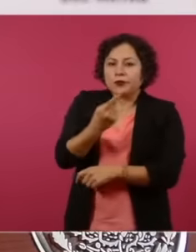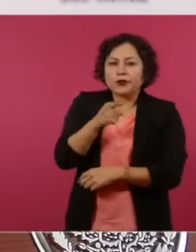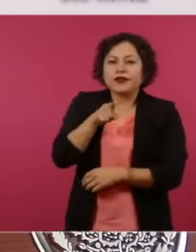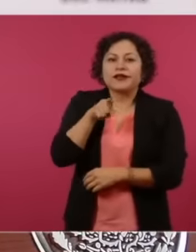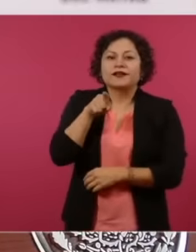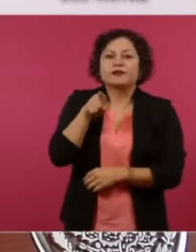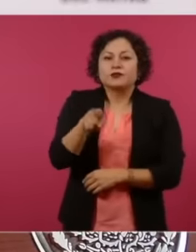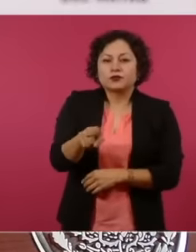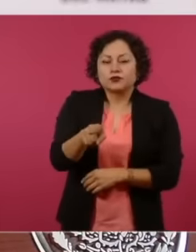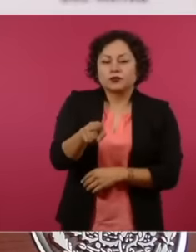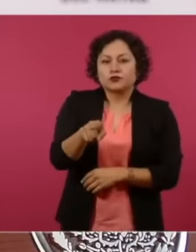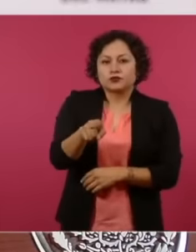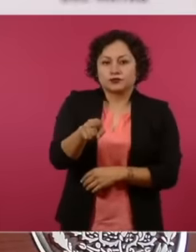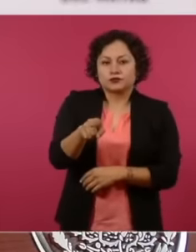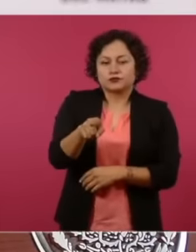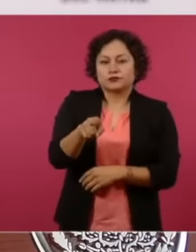in